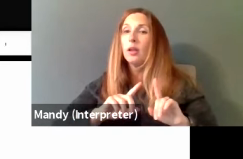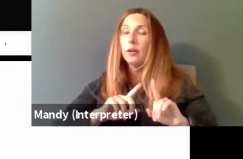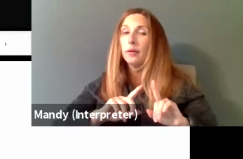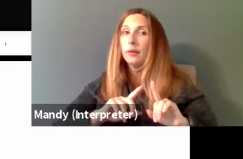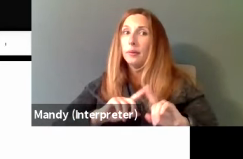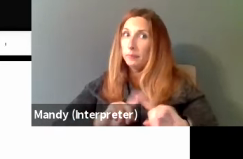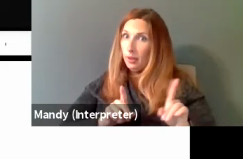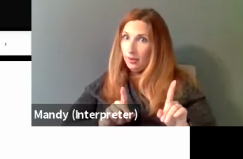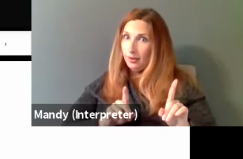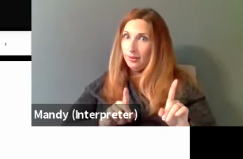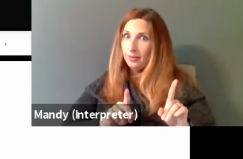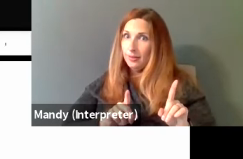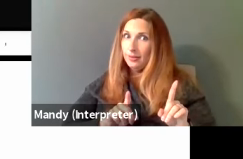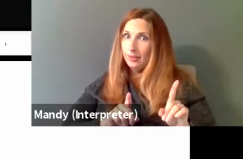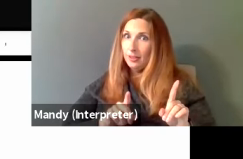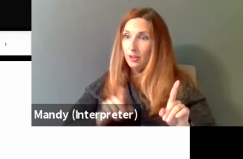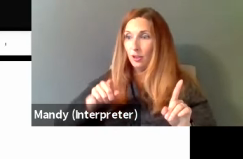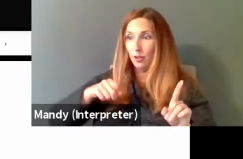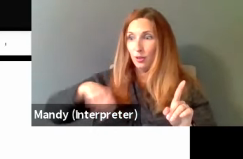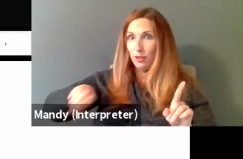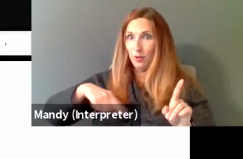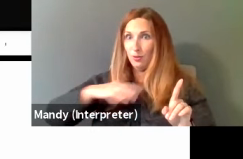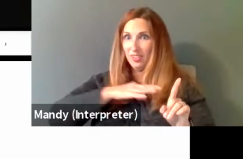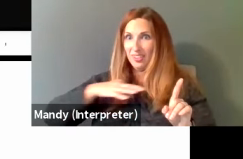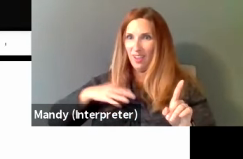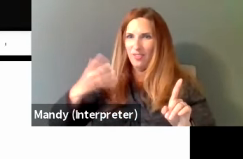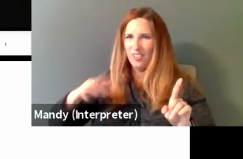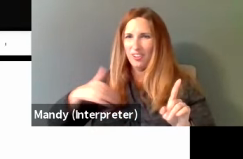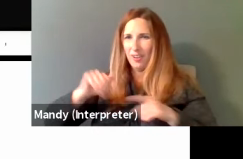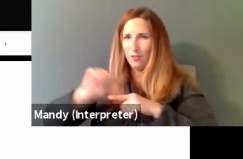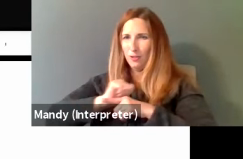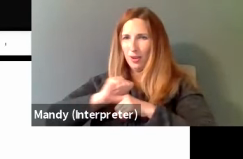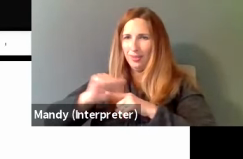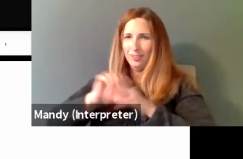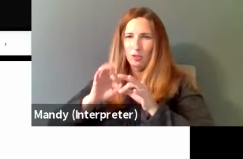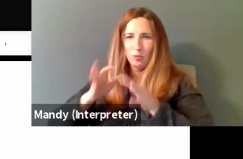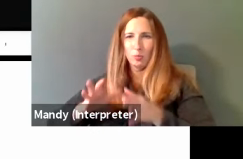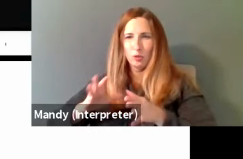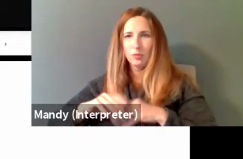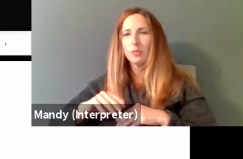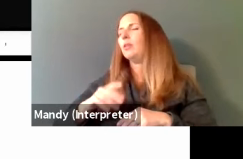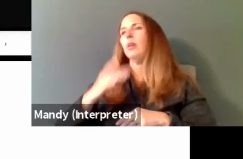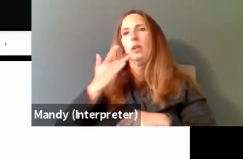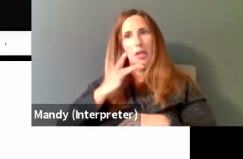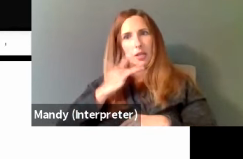But those other staff members are trained interpreters. We're lucky in that sense you want to be careful and make